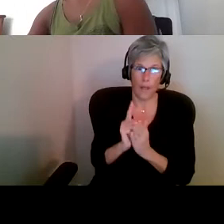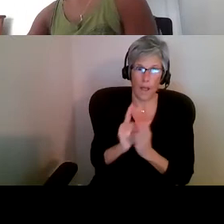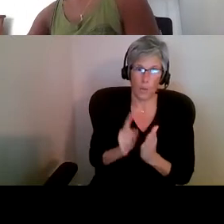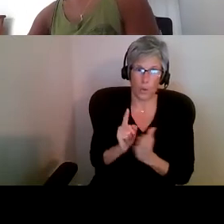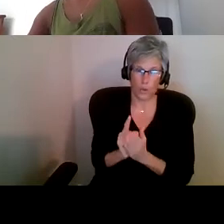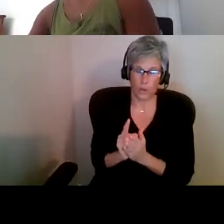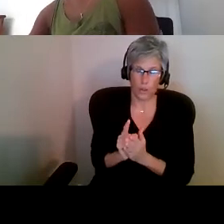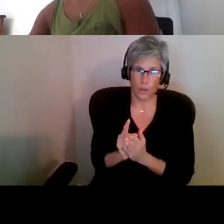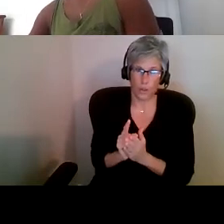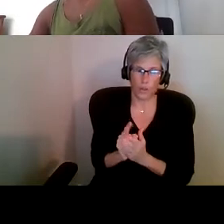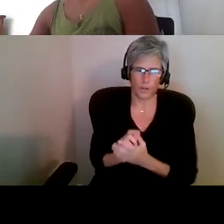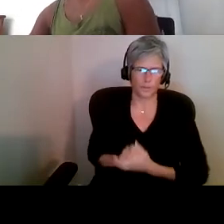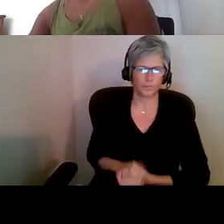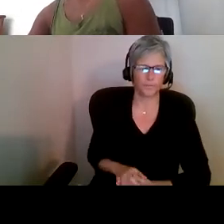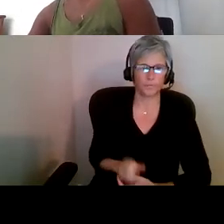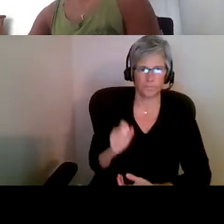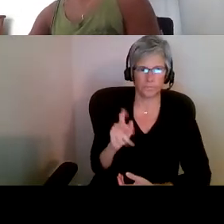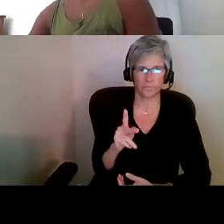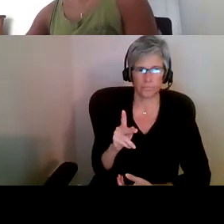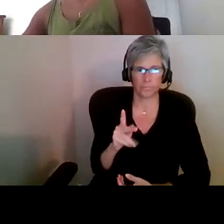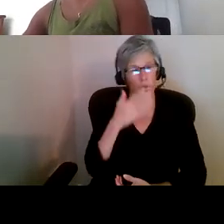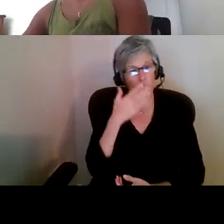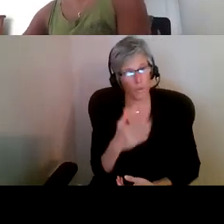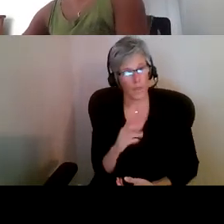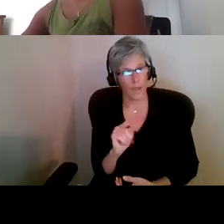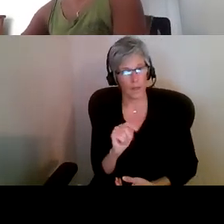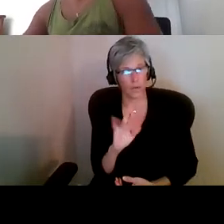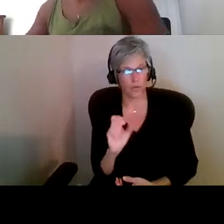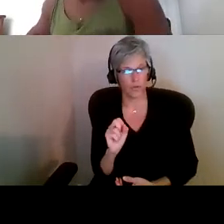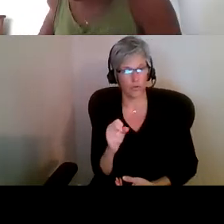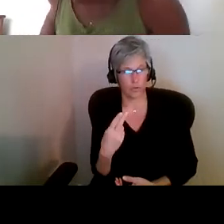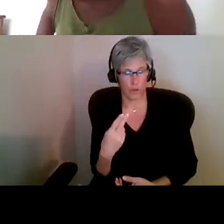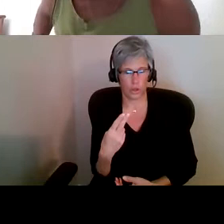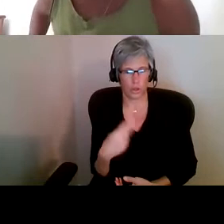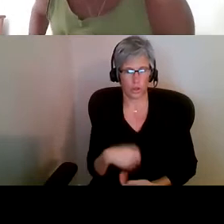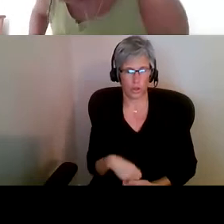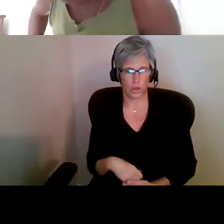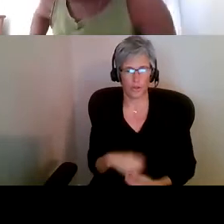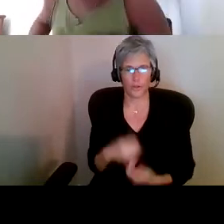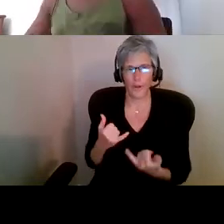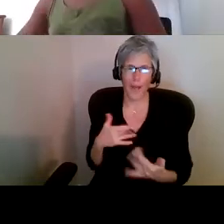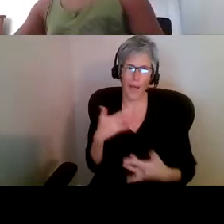All right, thank you Trish. So now I'm excited to tell you about these two